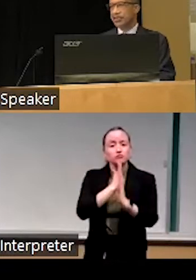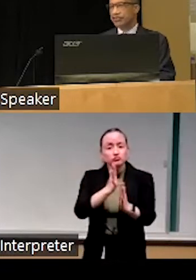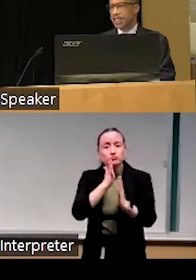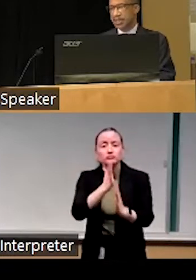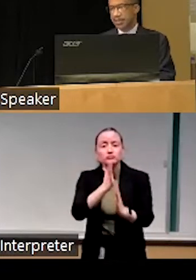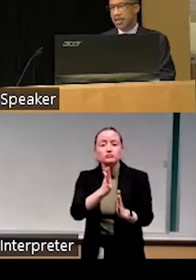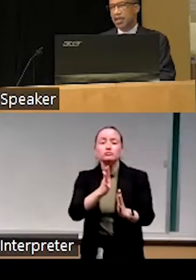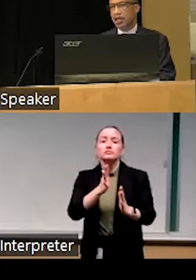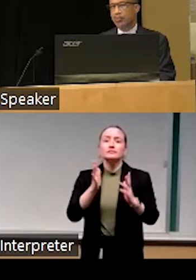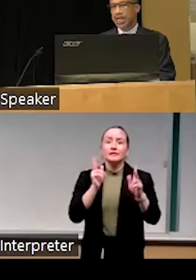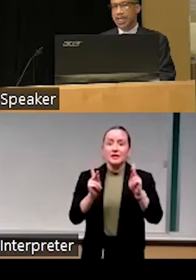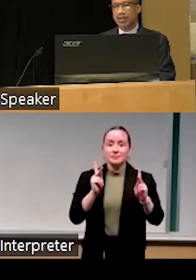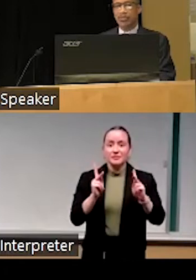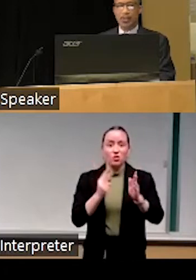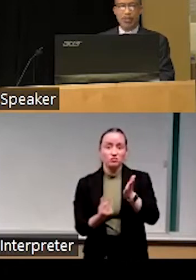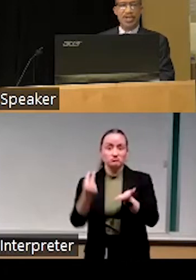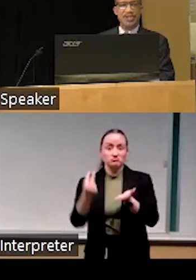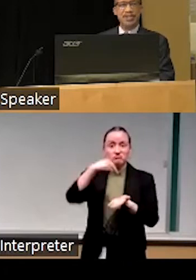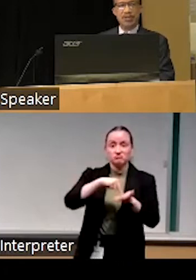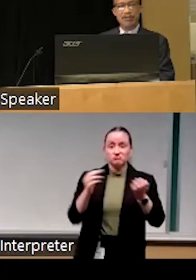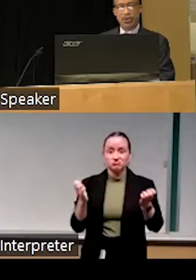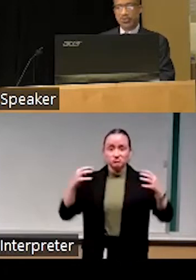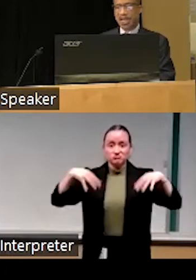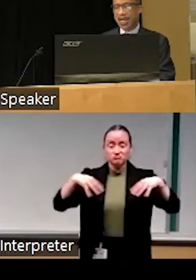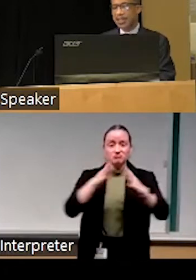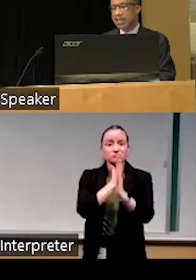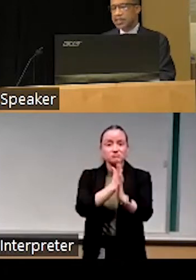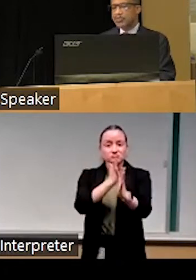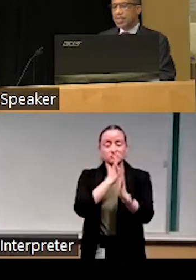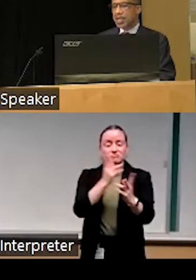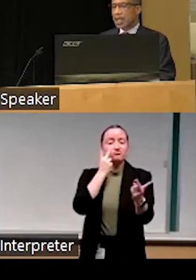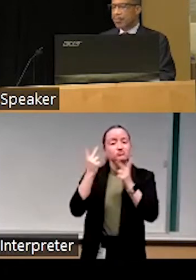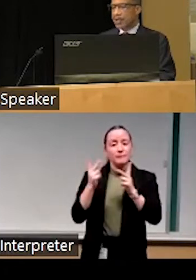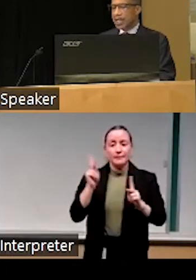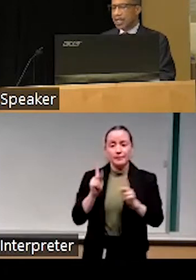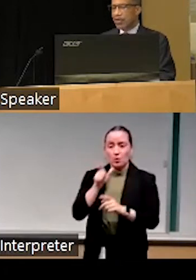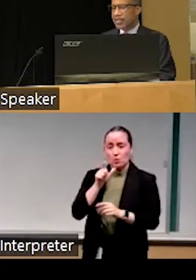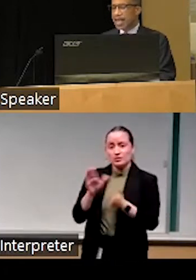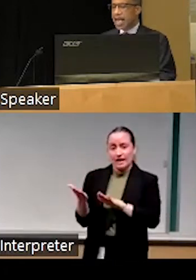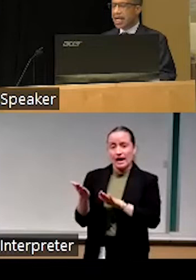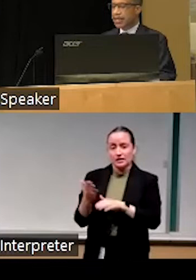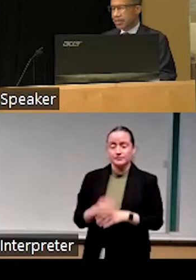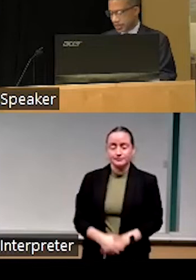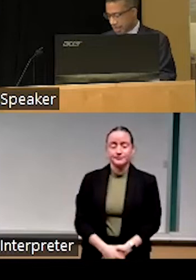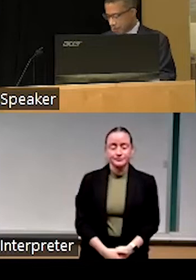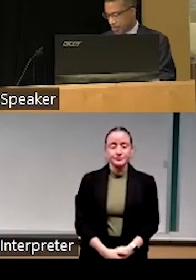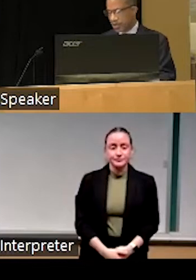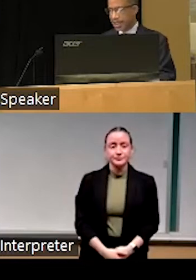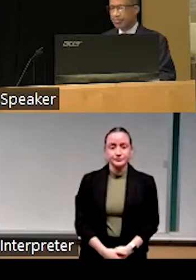to their feet in remembrance of the folks who died um and over that nine day period